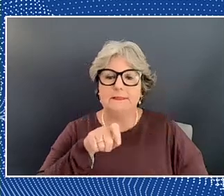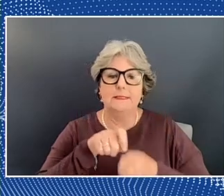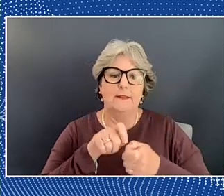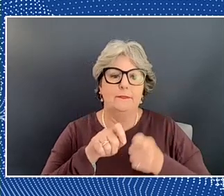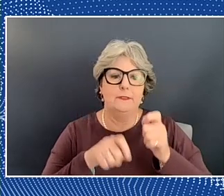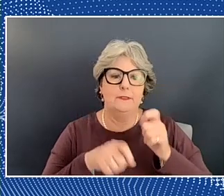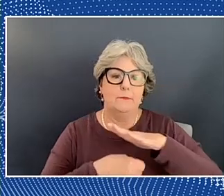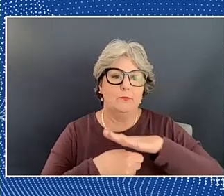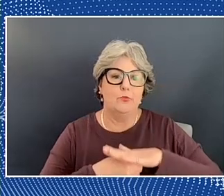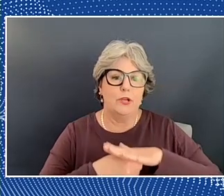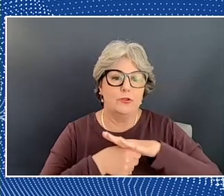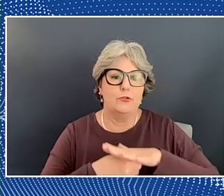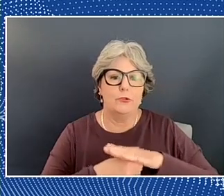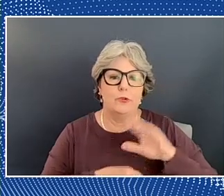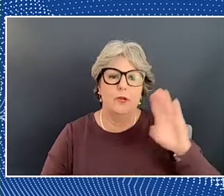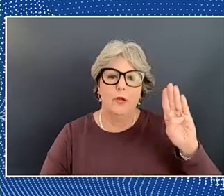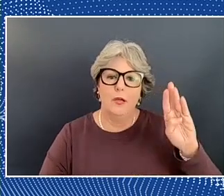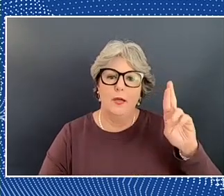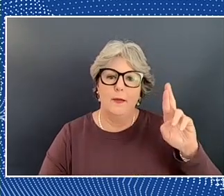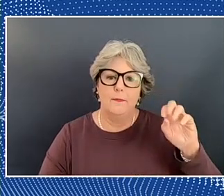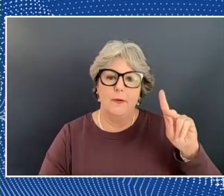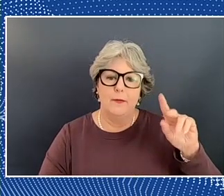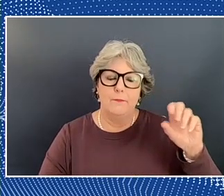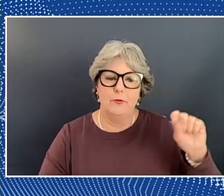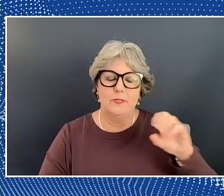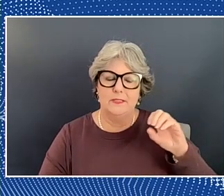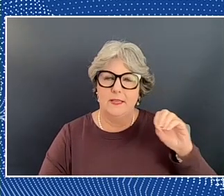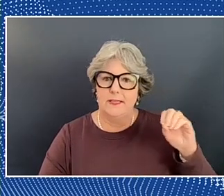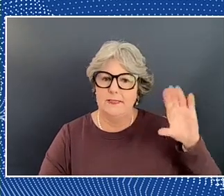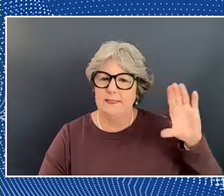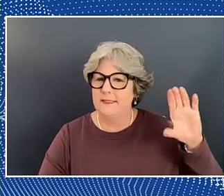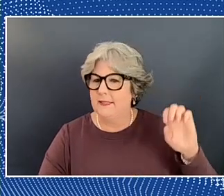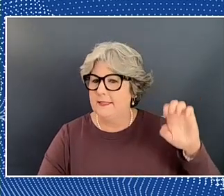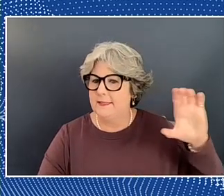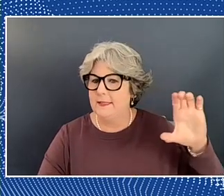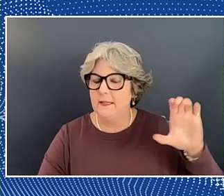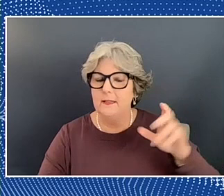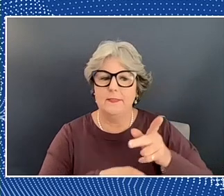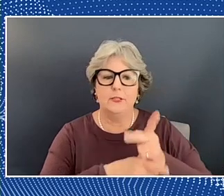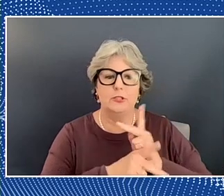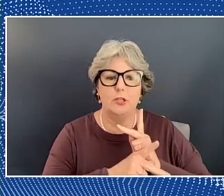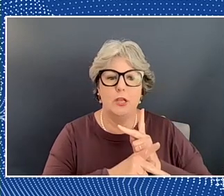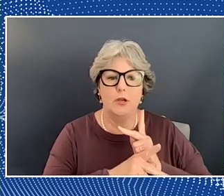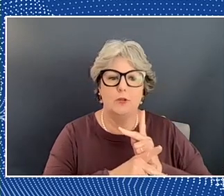by Brooks Institute and CEC. This loan amount has more than tripled,